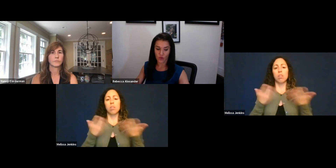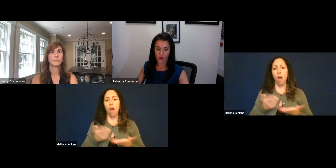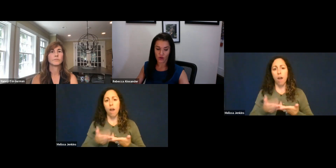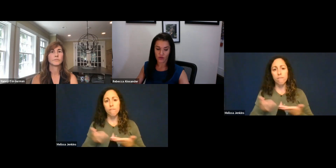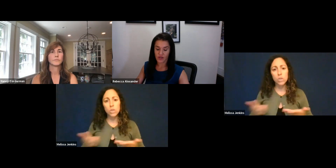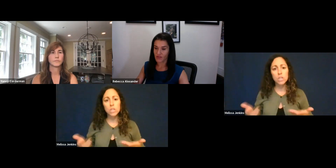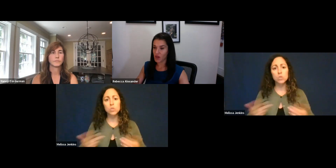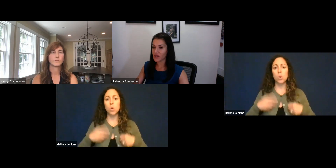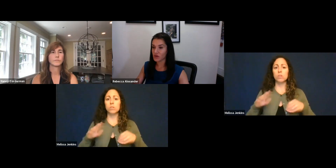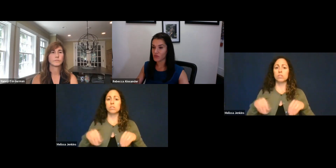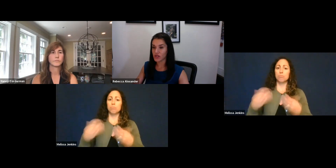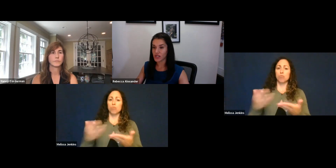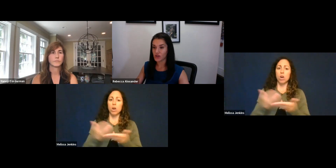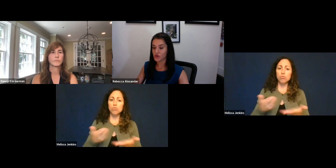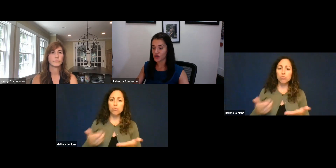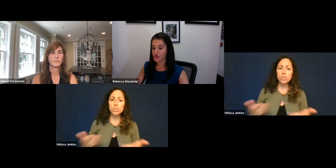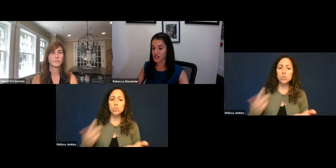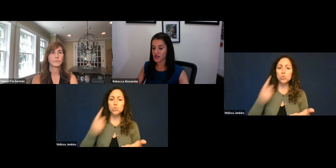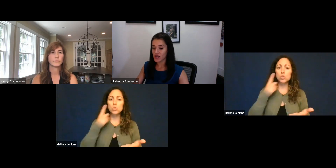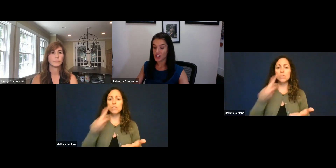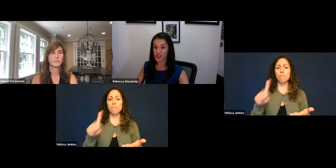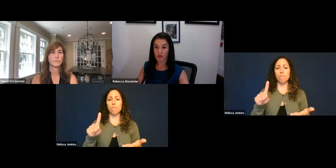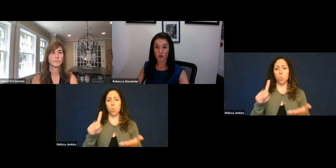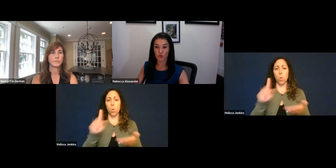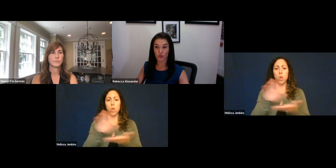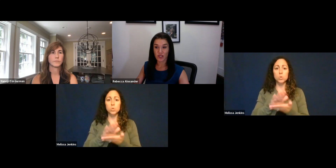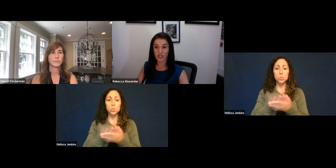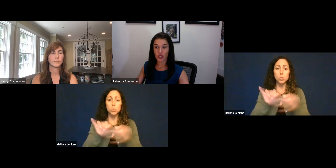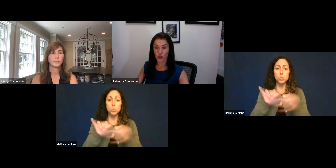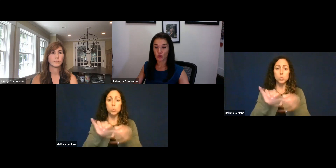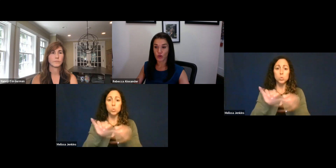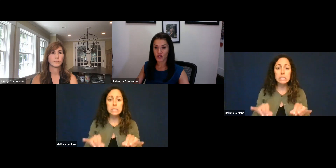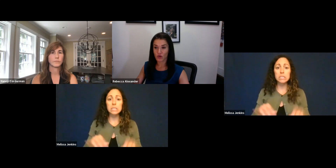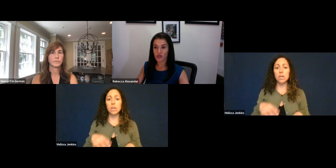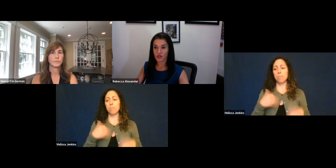for the deafblind community in New Jersey. She would be a really good resource